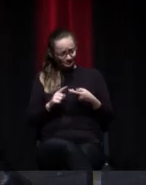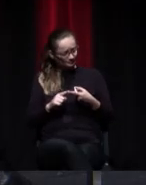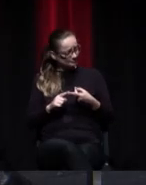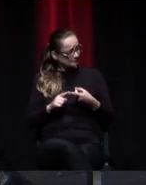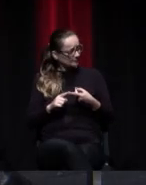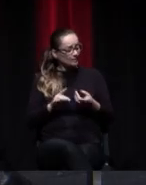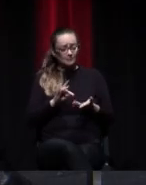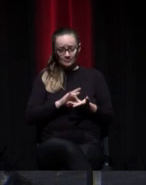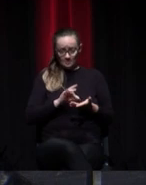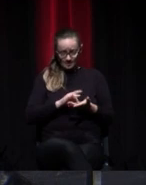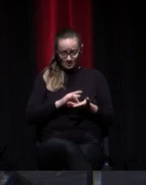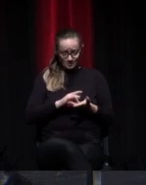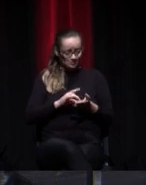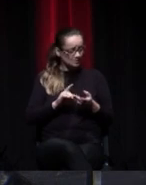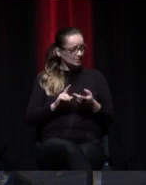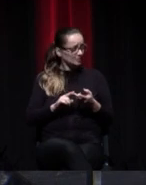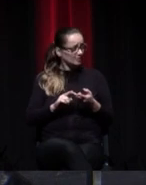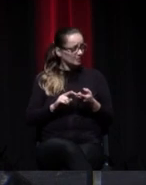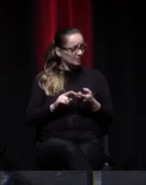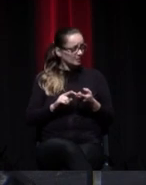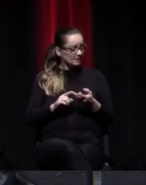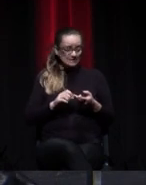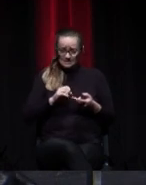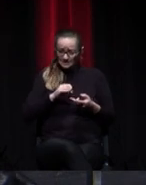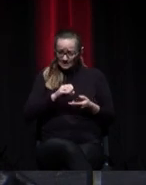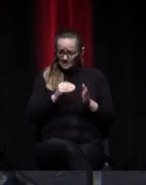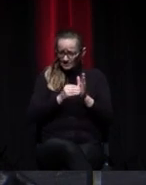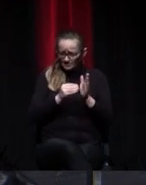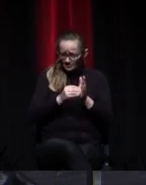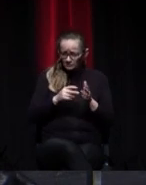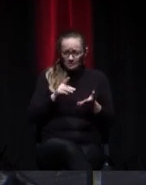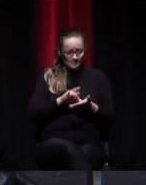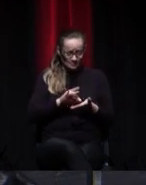Tell the truth, nothing but the truth, only the truth, may help you God.